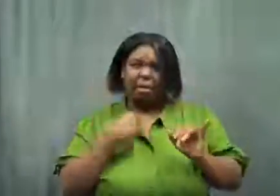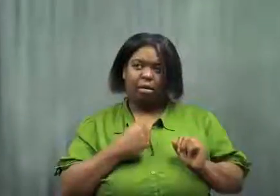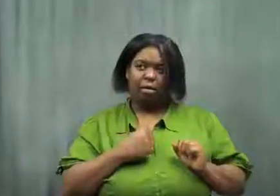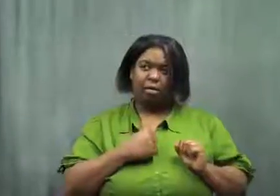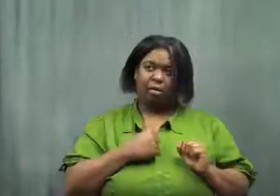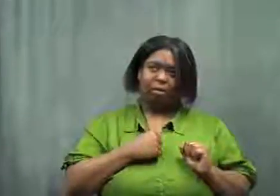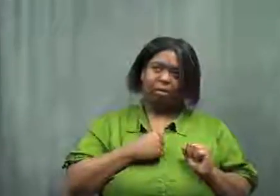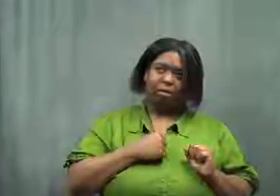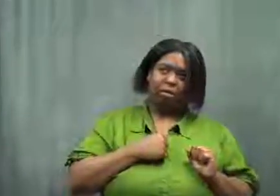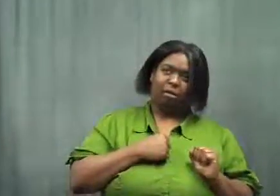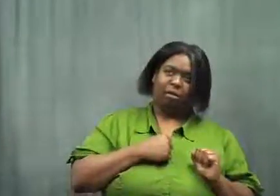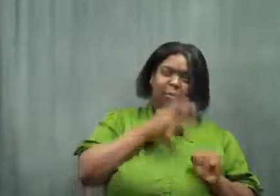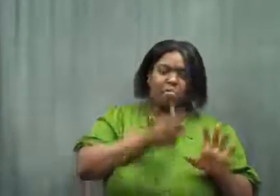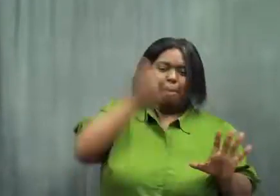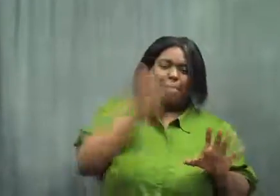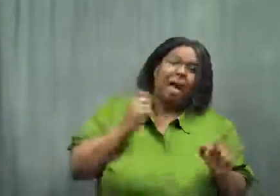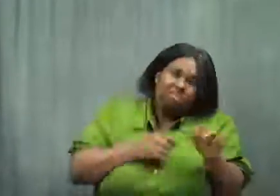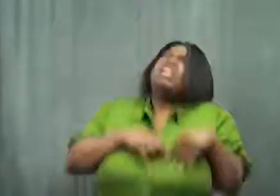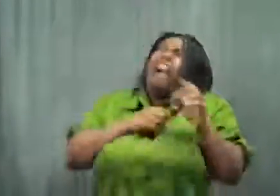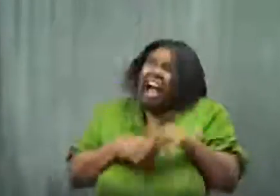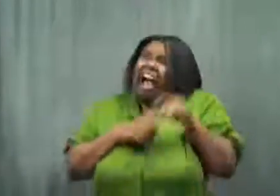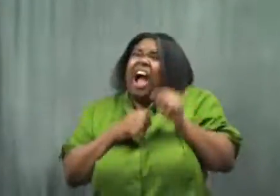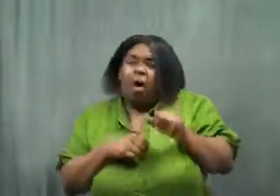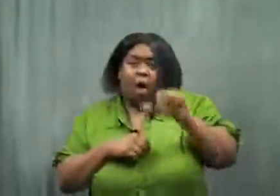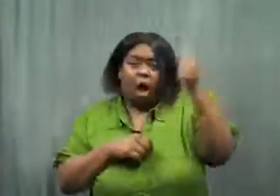Same thing… I would lean away, and she would swat me!